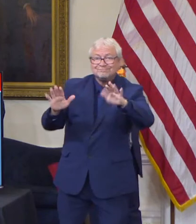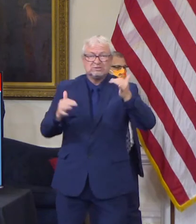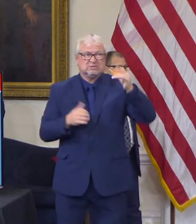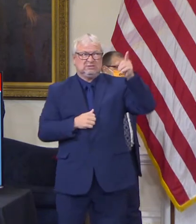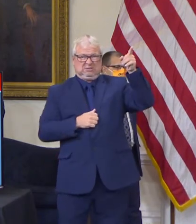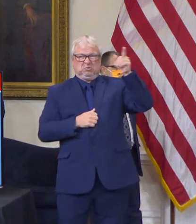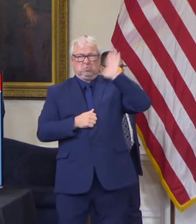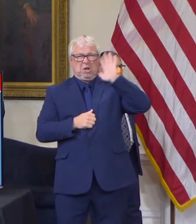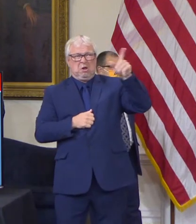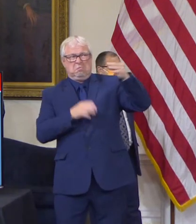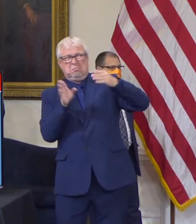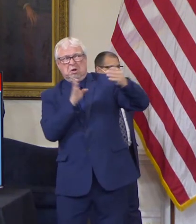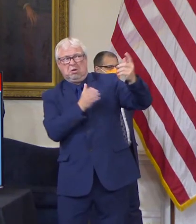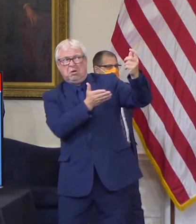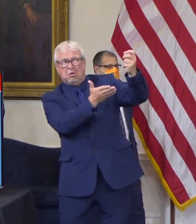officials to advance and accelerate their operation